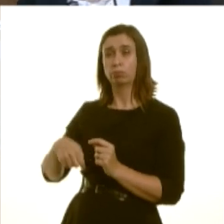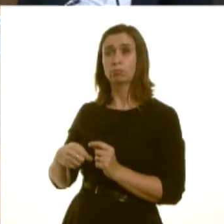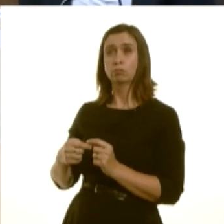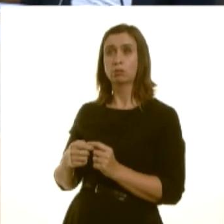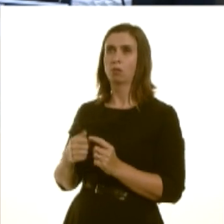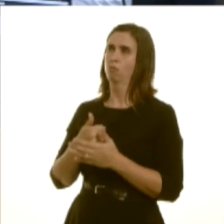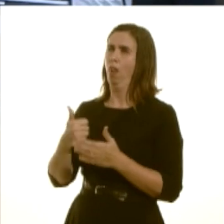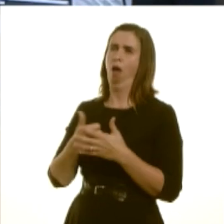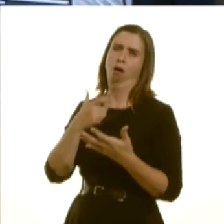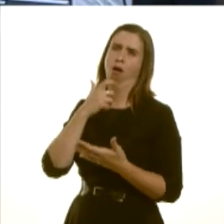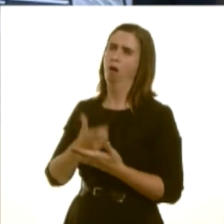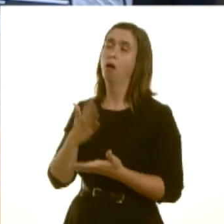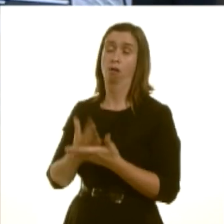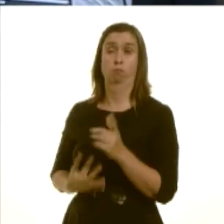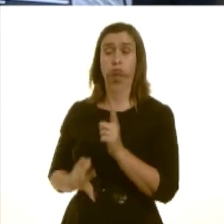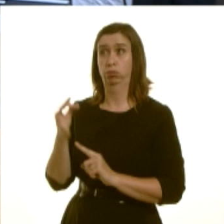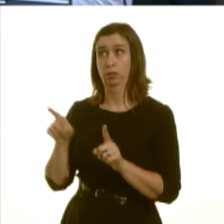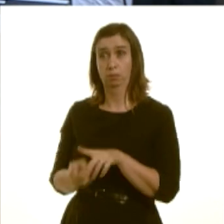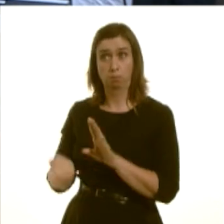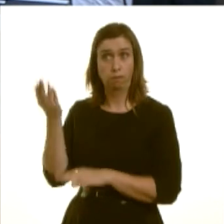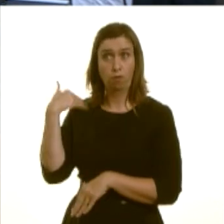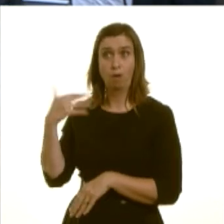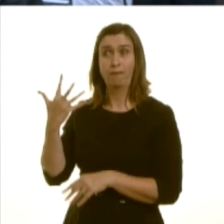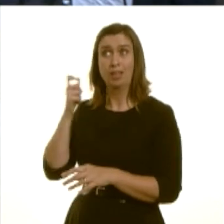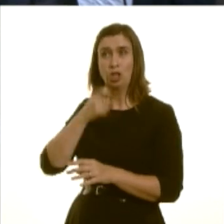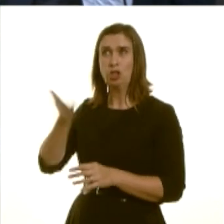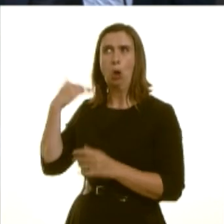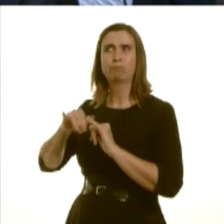day. That is an immense improvement from what the situation was like 15 years ago.